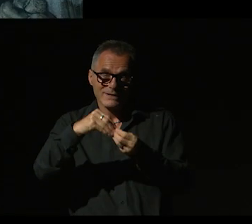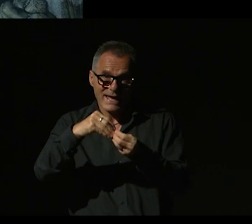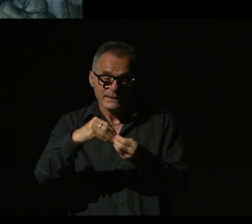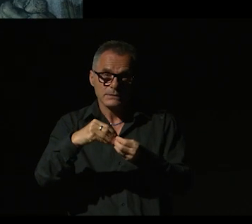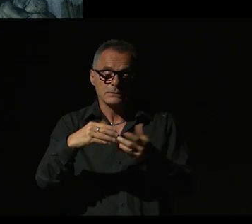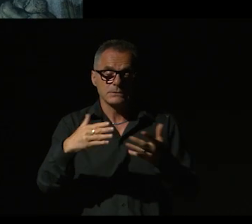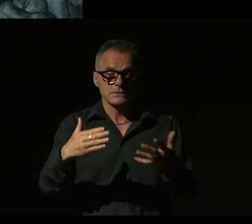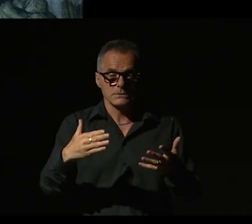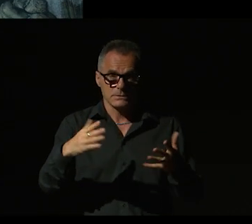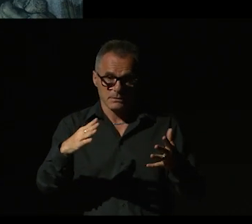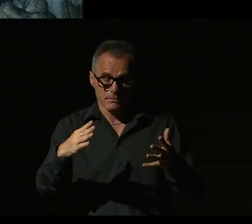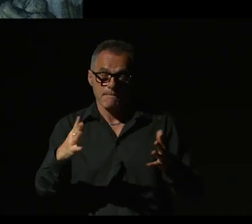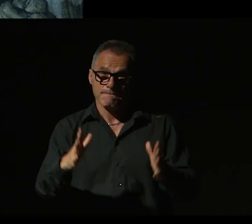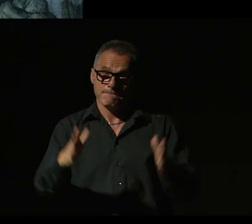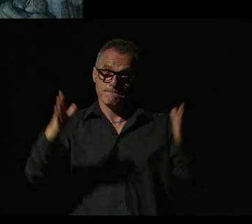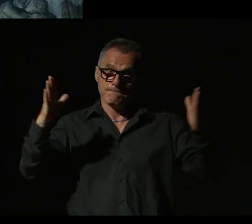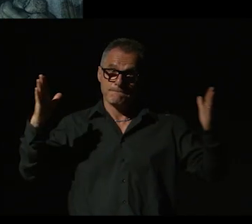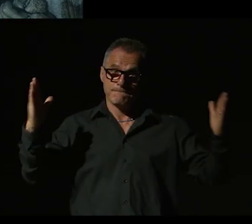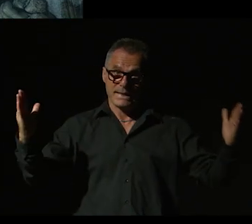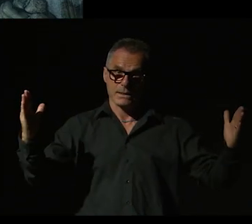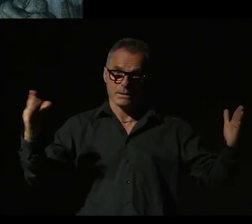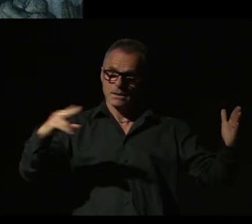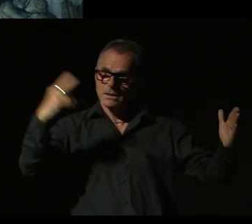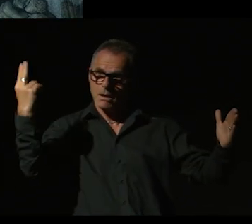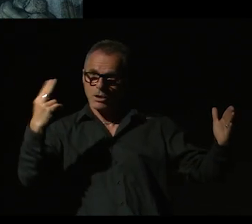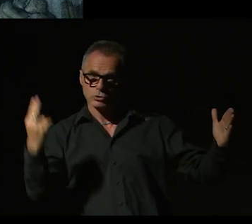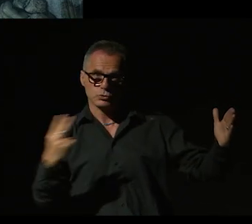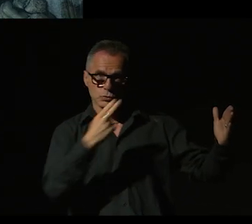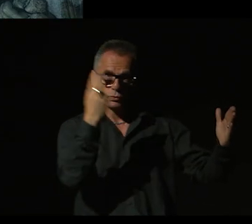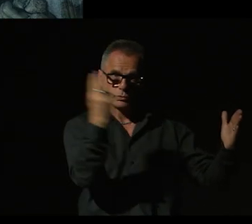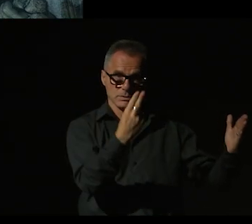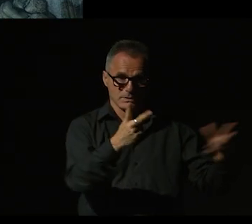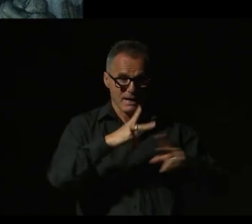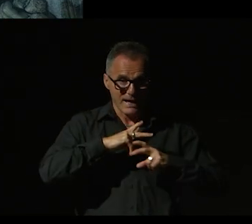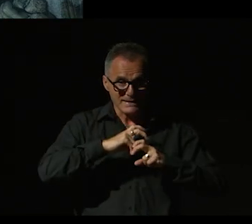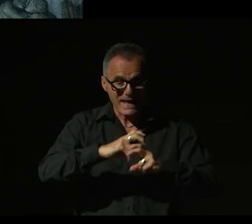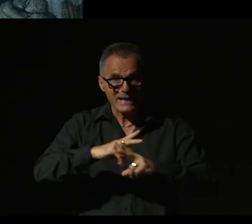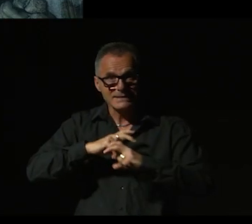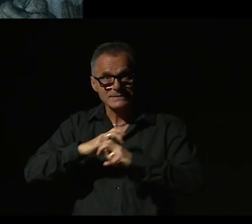to form these large cartoons. The technical analysis that was carried out in '90s